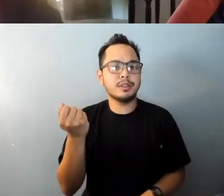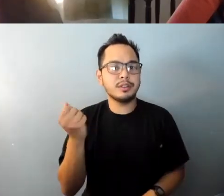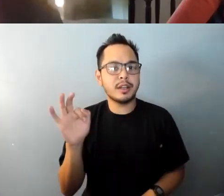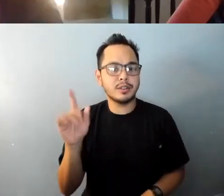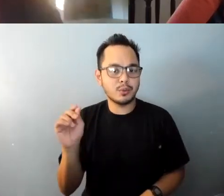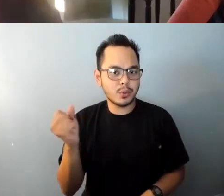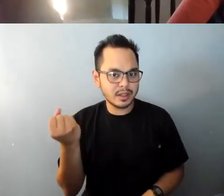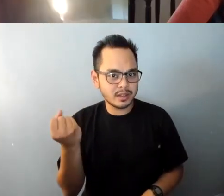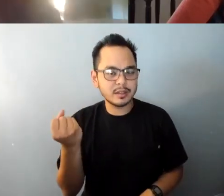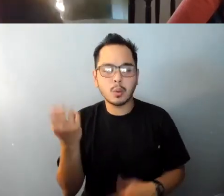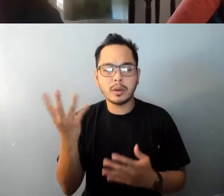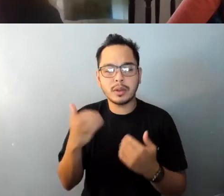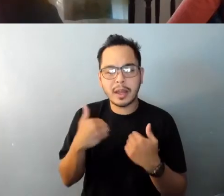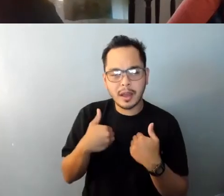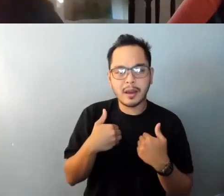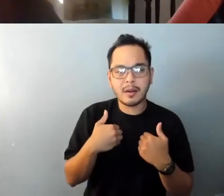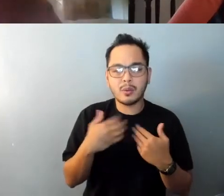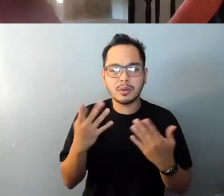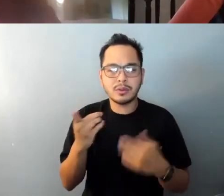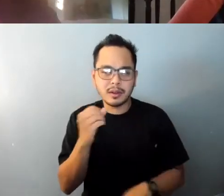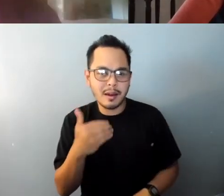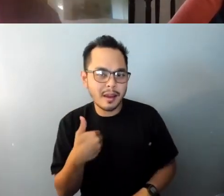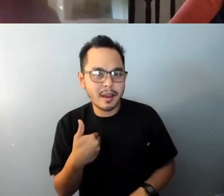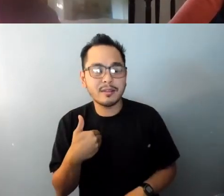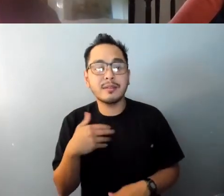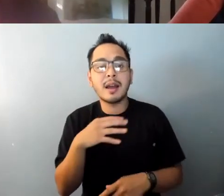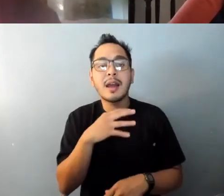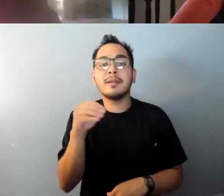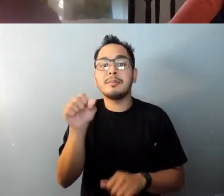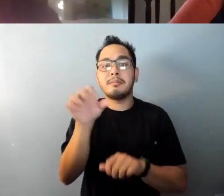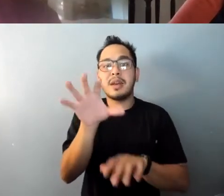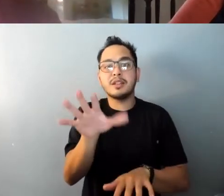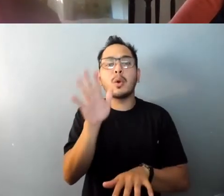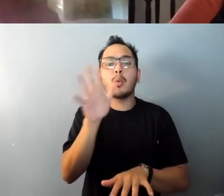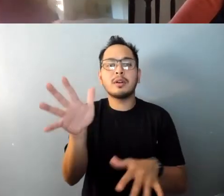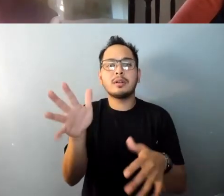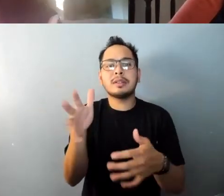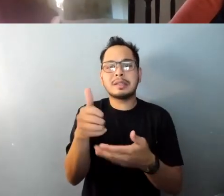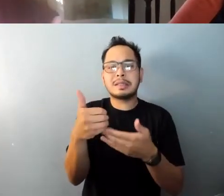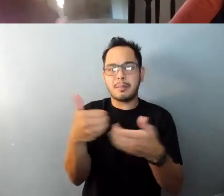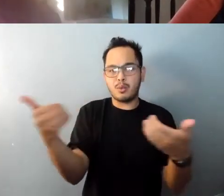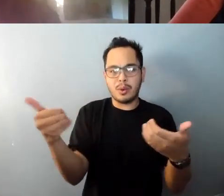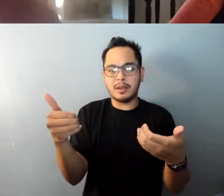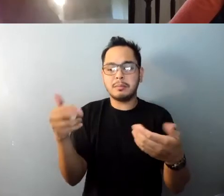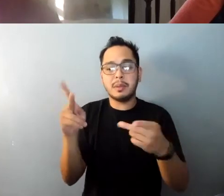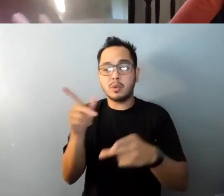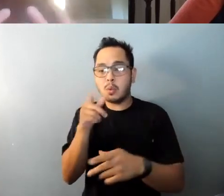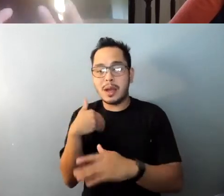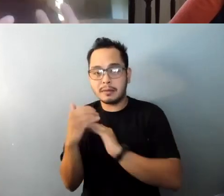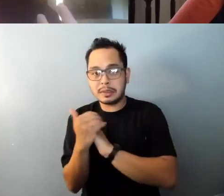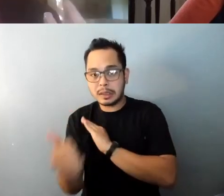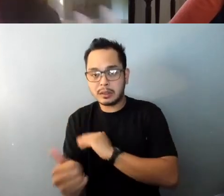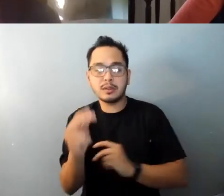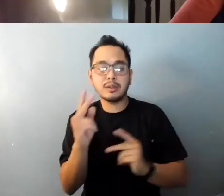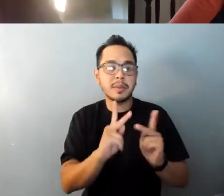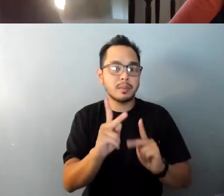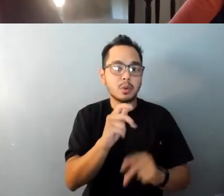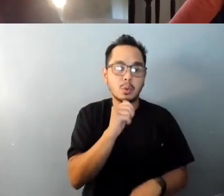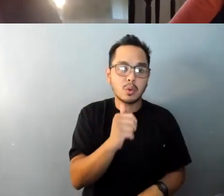and not having an people who have some of it and people who have none. And you have